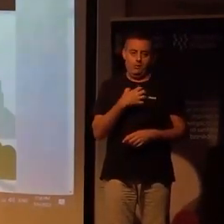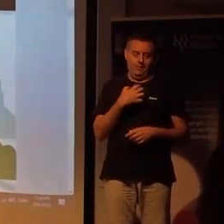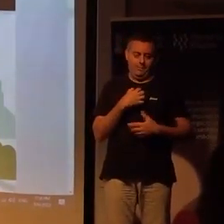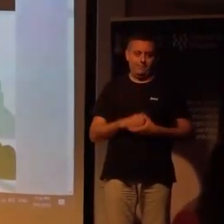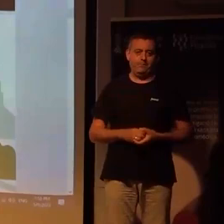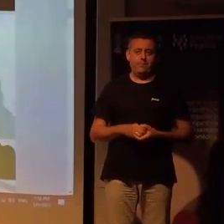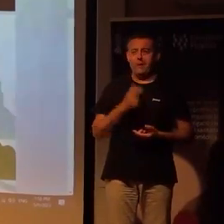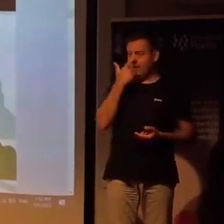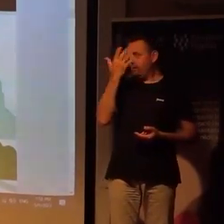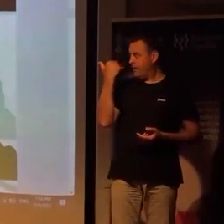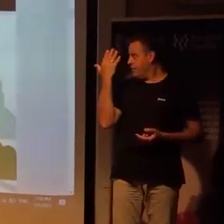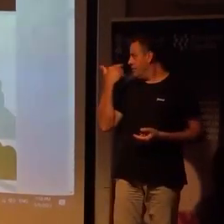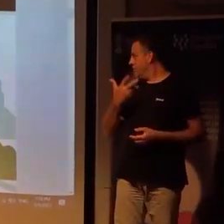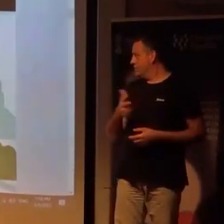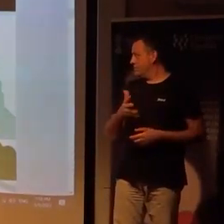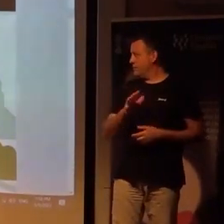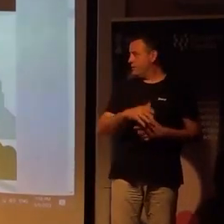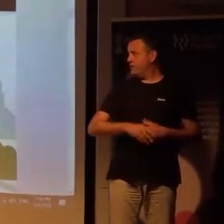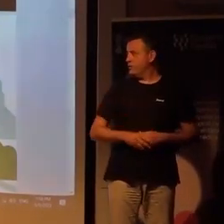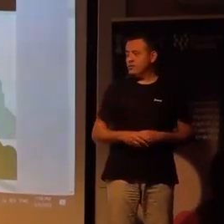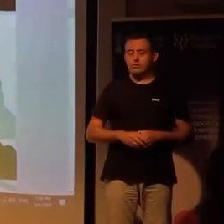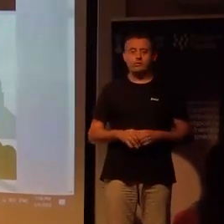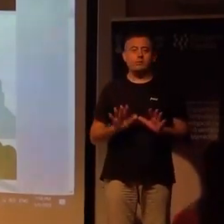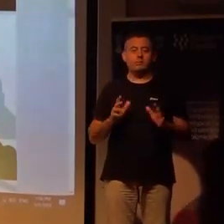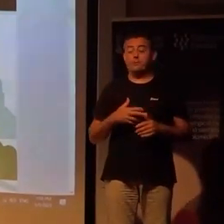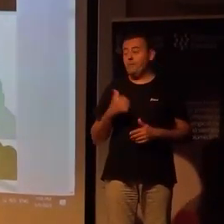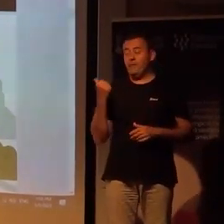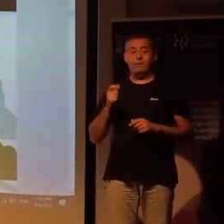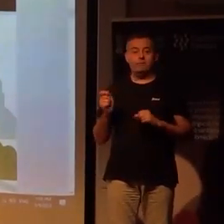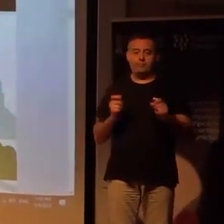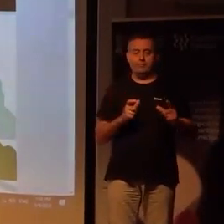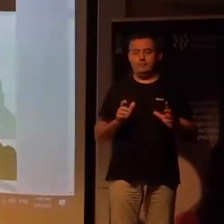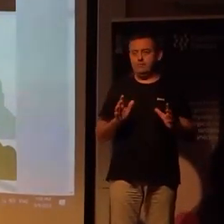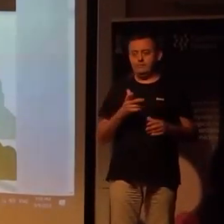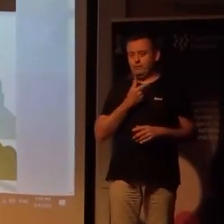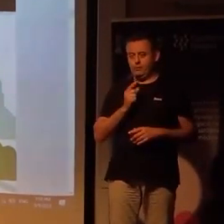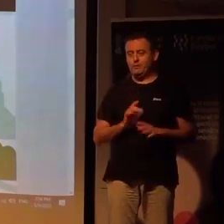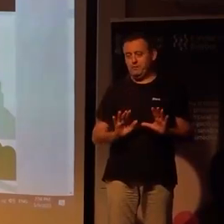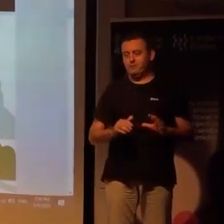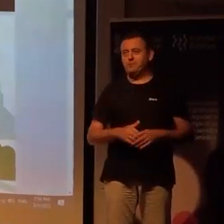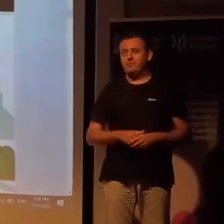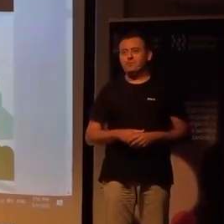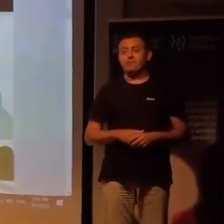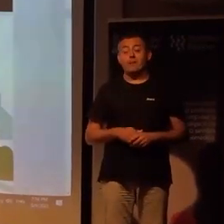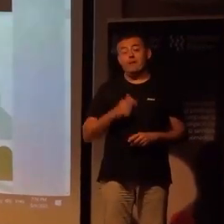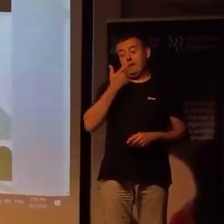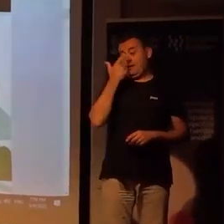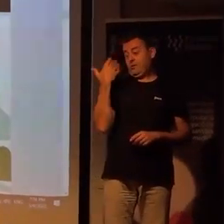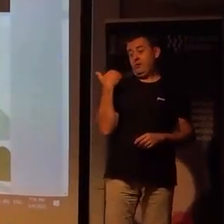I don’t like this way of showing slides, well, for a few years now precisely this has been proposed to combat